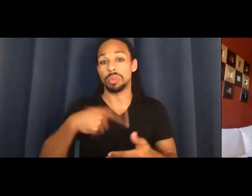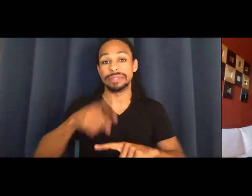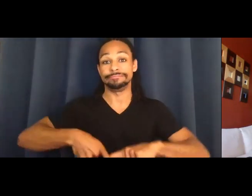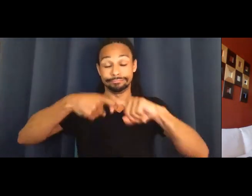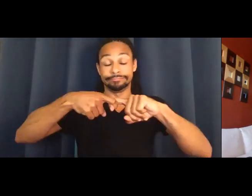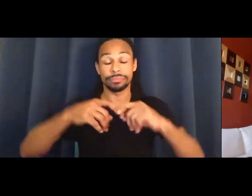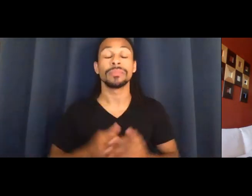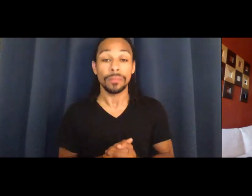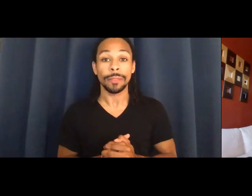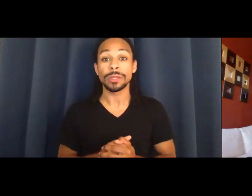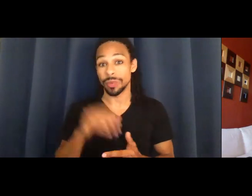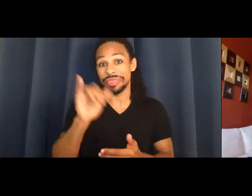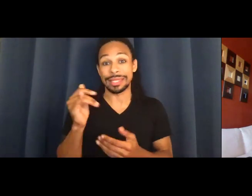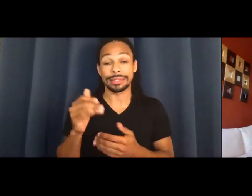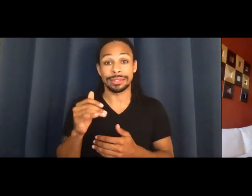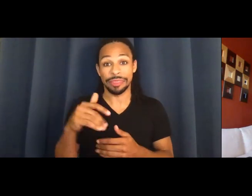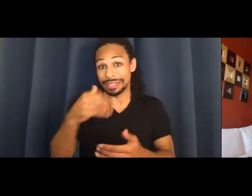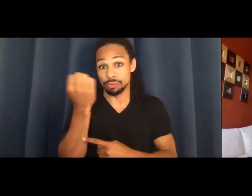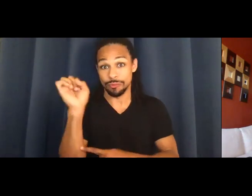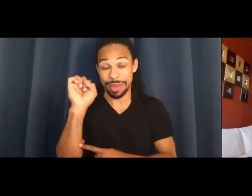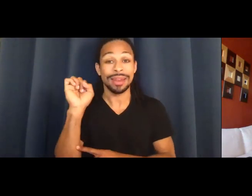the reconsideration -- this moment has brought on the reconsideration of